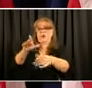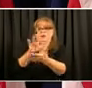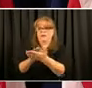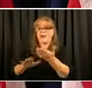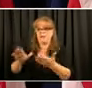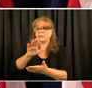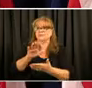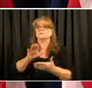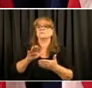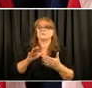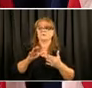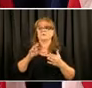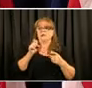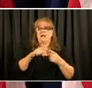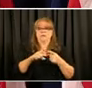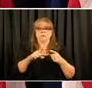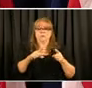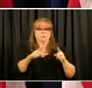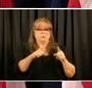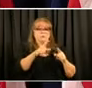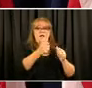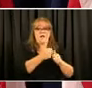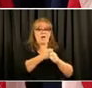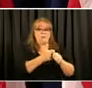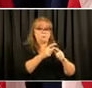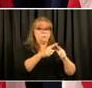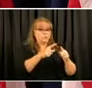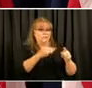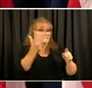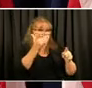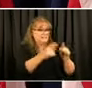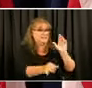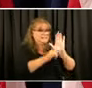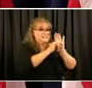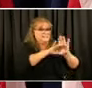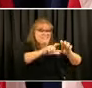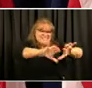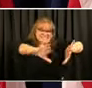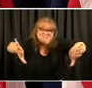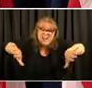all to make sure that only a limited number of students are are required to do the online only